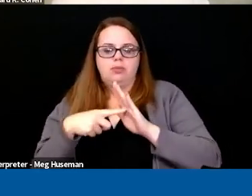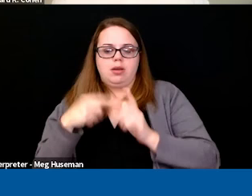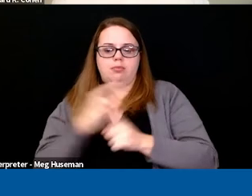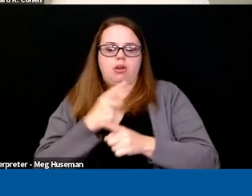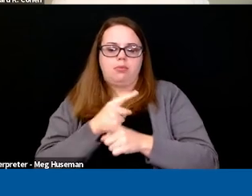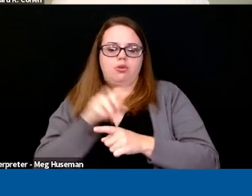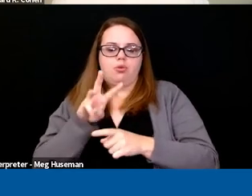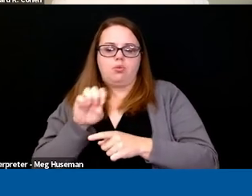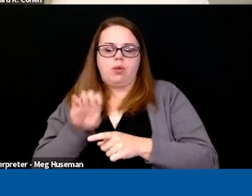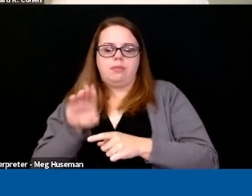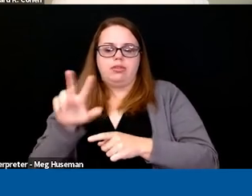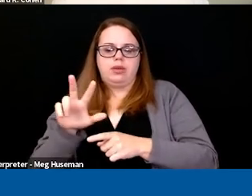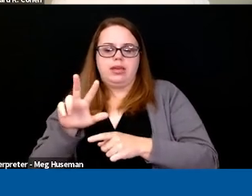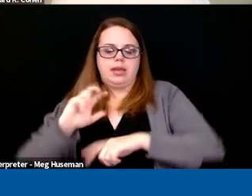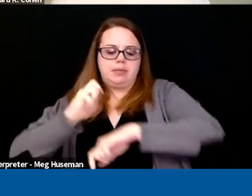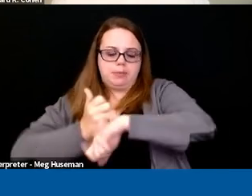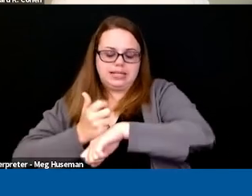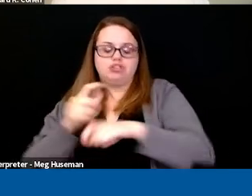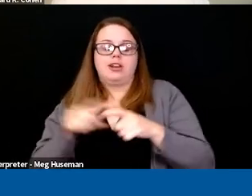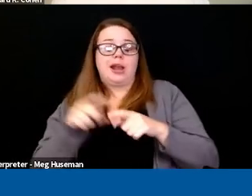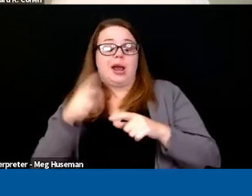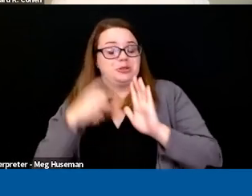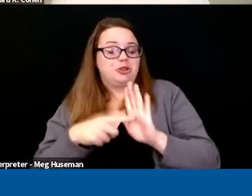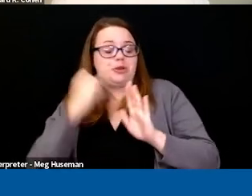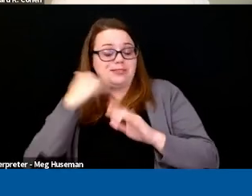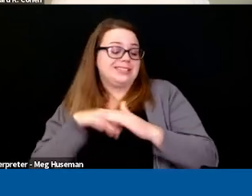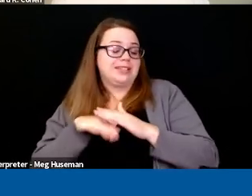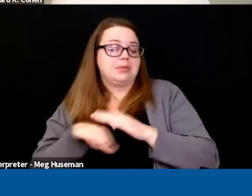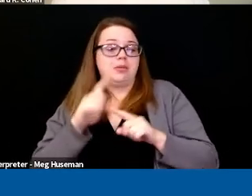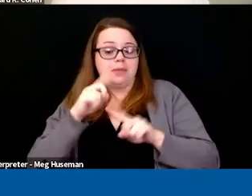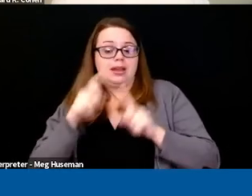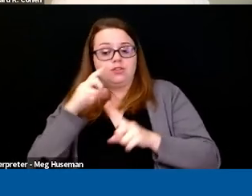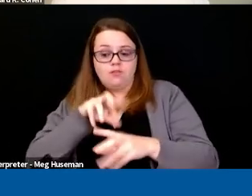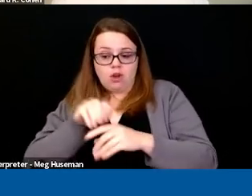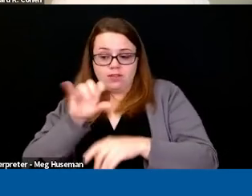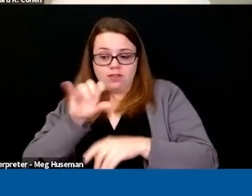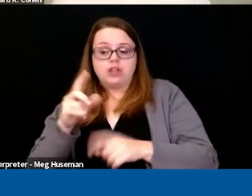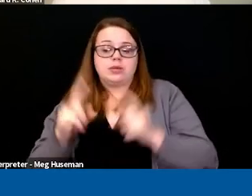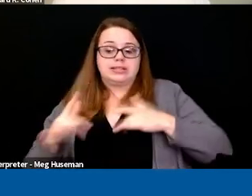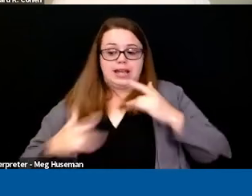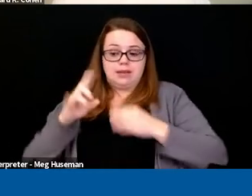and I'll tell you if it's successful or not. But if you're in that space and you're excited about those technologies,